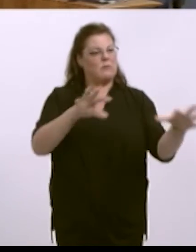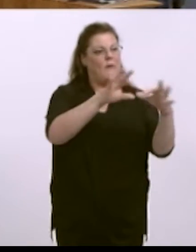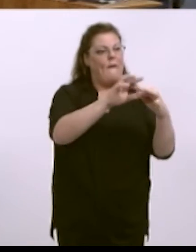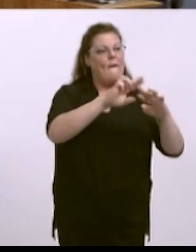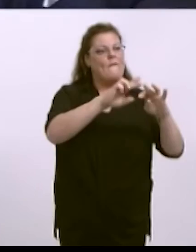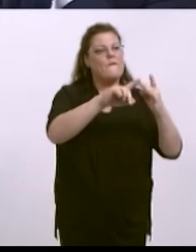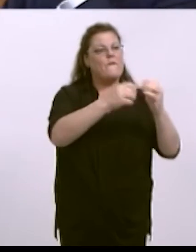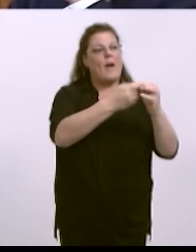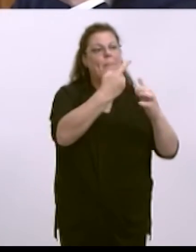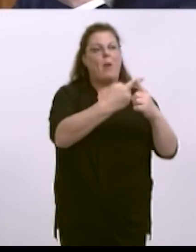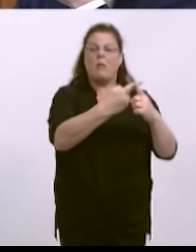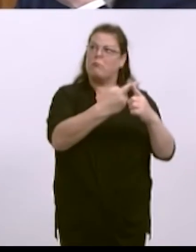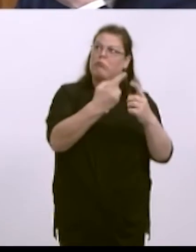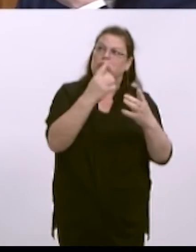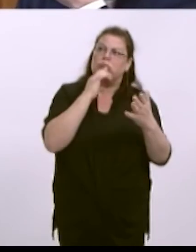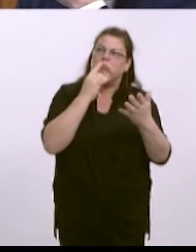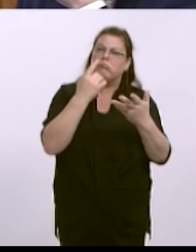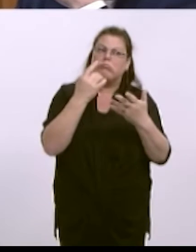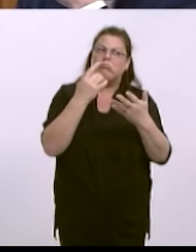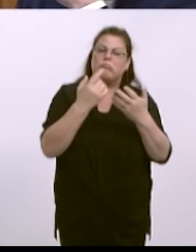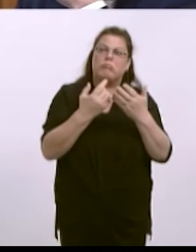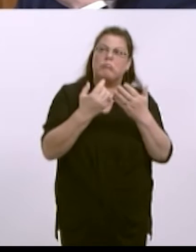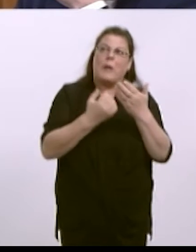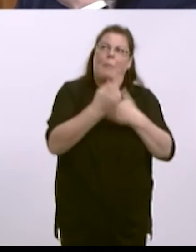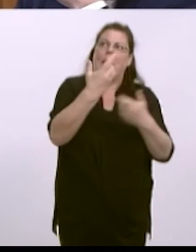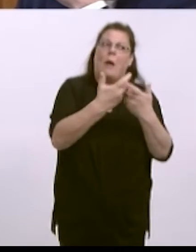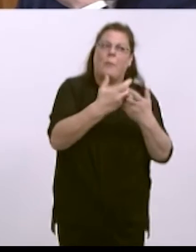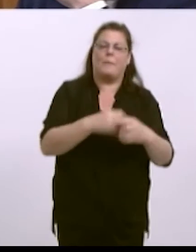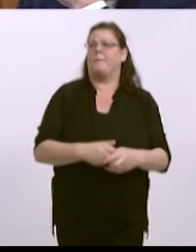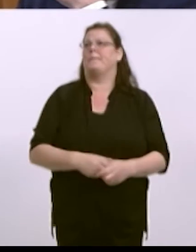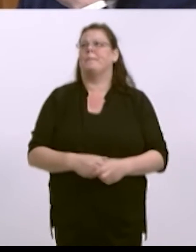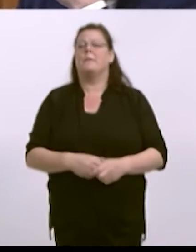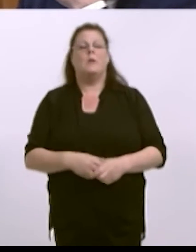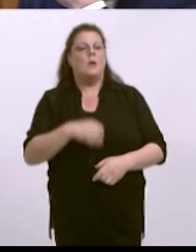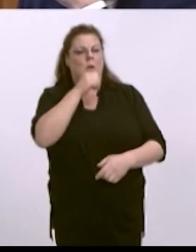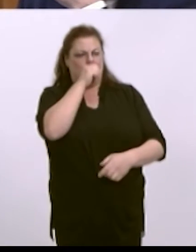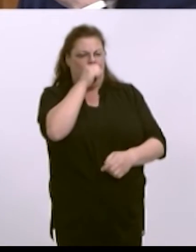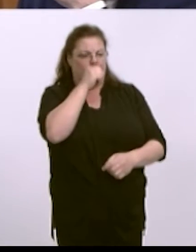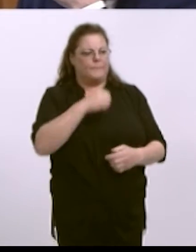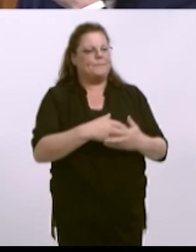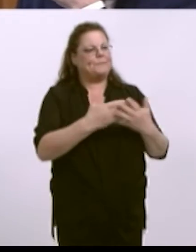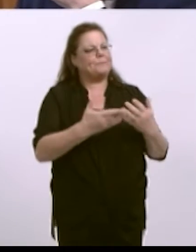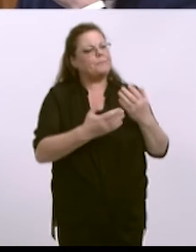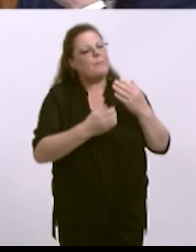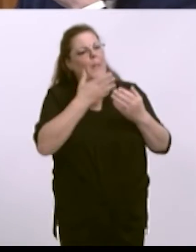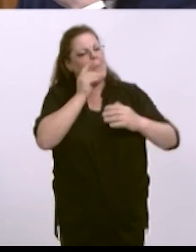the sense of whether we can require developers, either through the building regs or probably